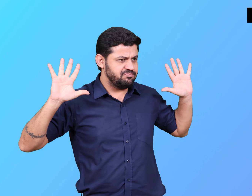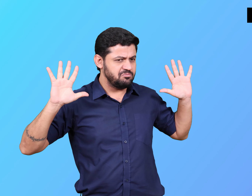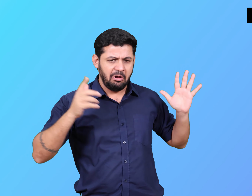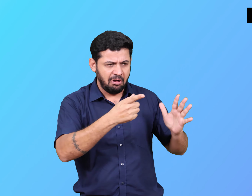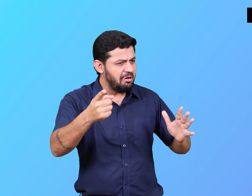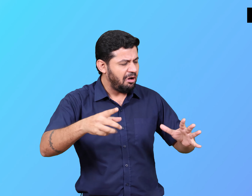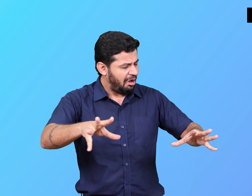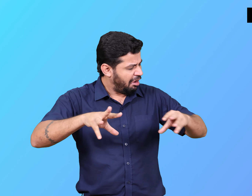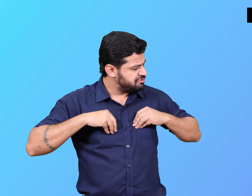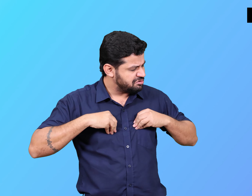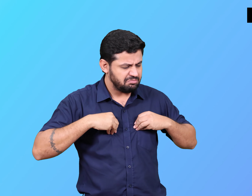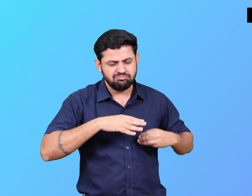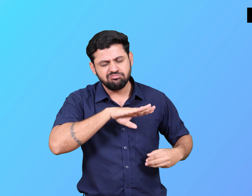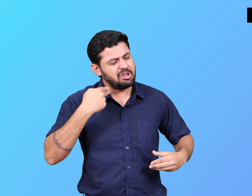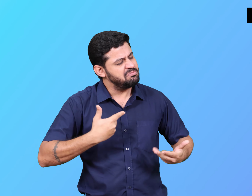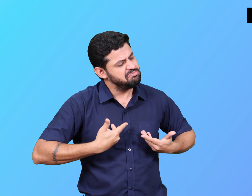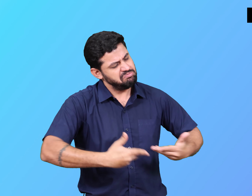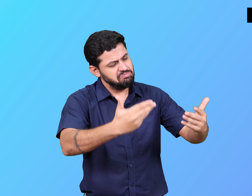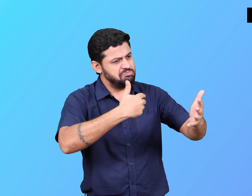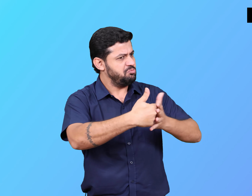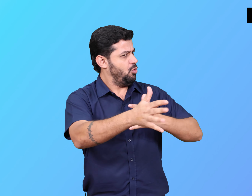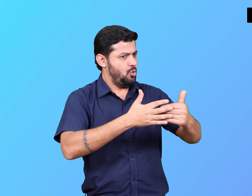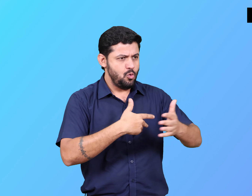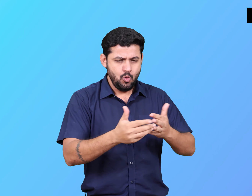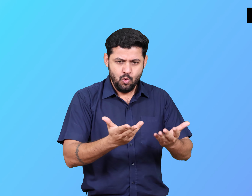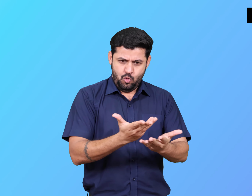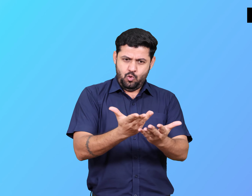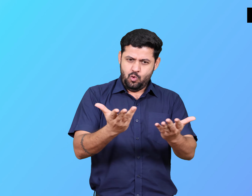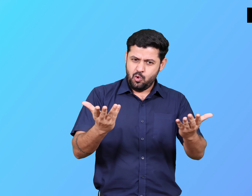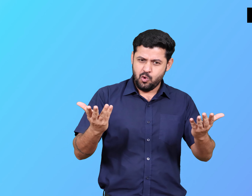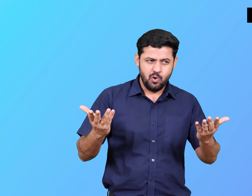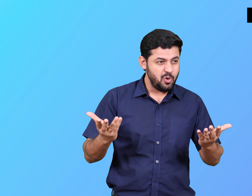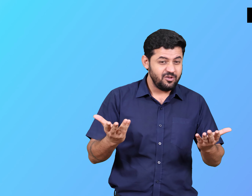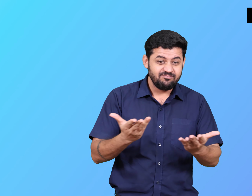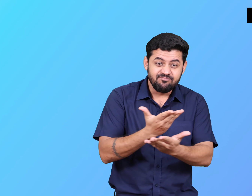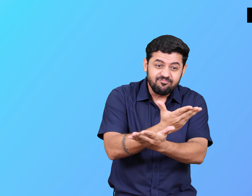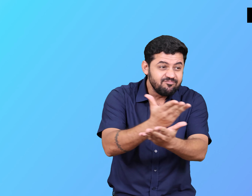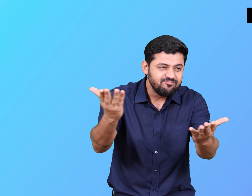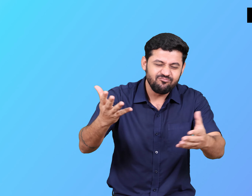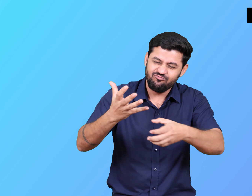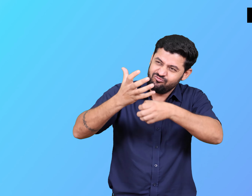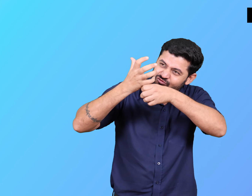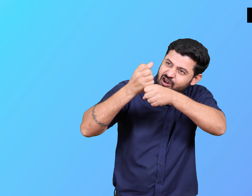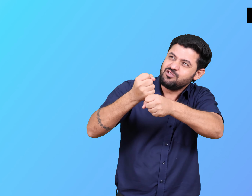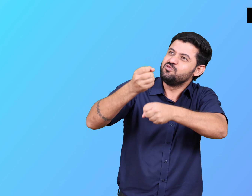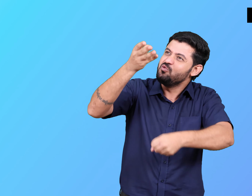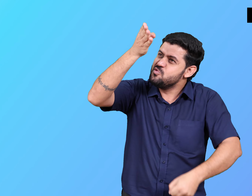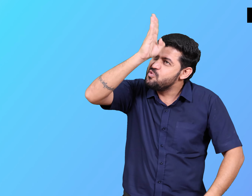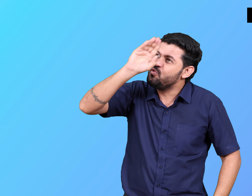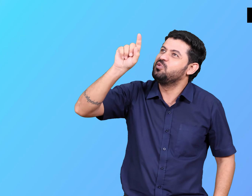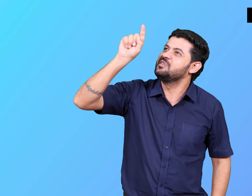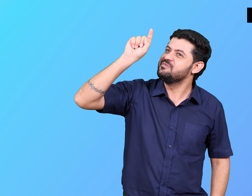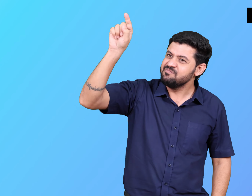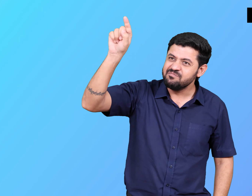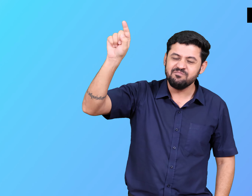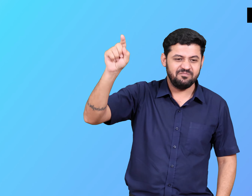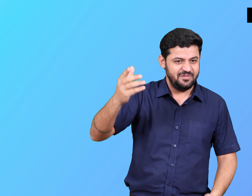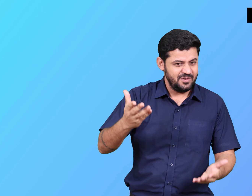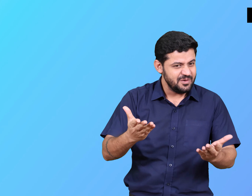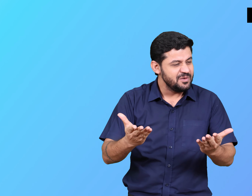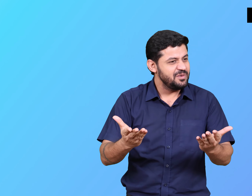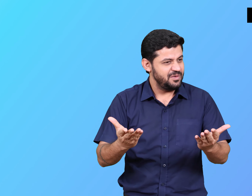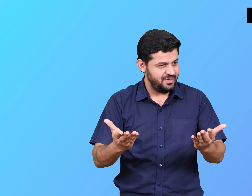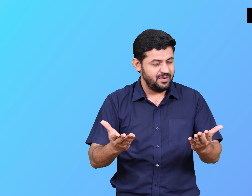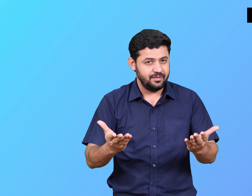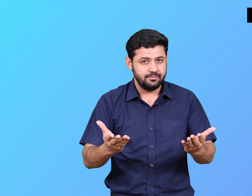They were willing to die instead of serving or worshipping any other god.